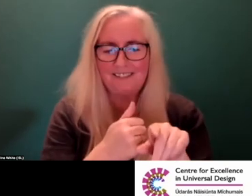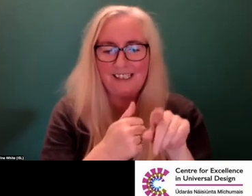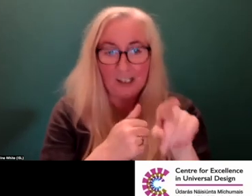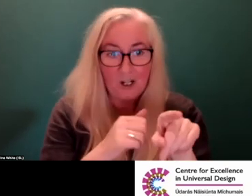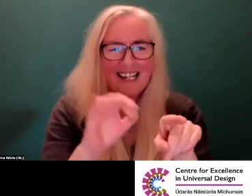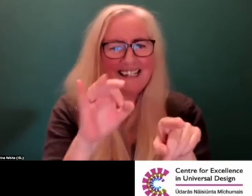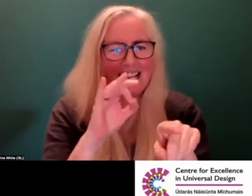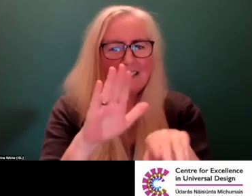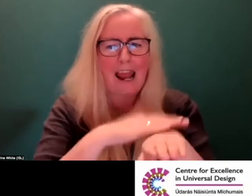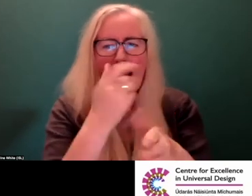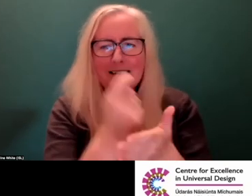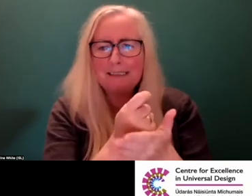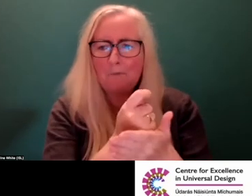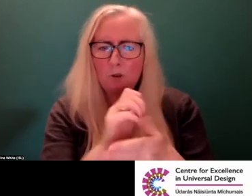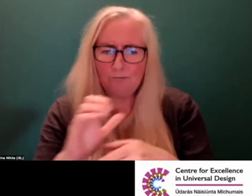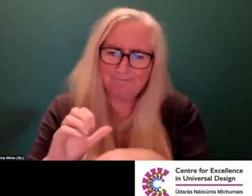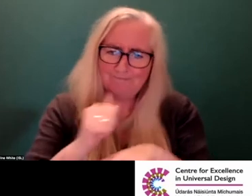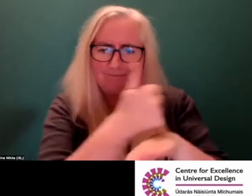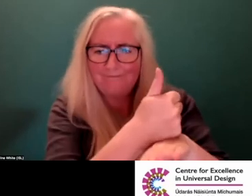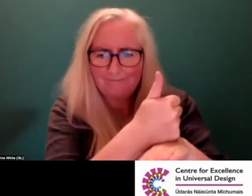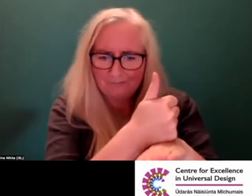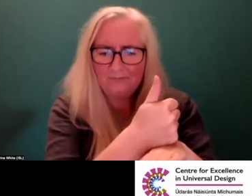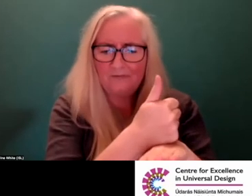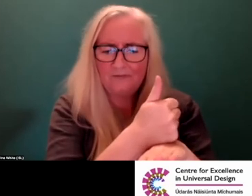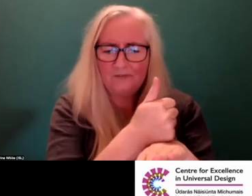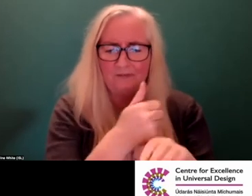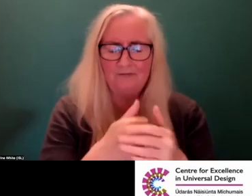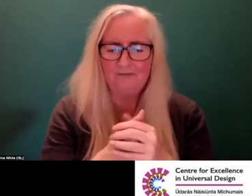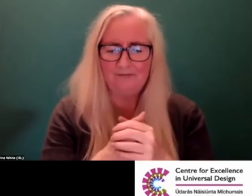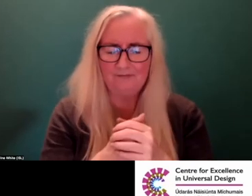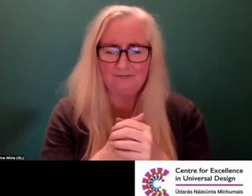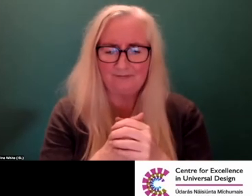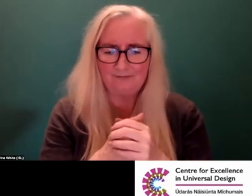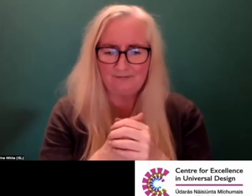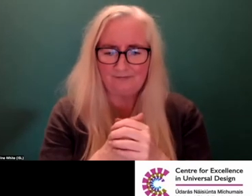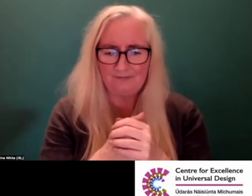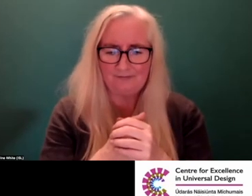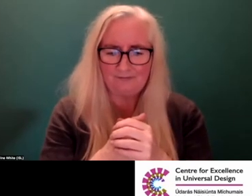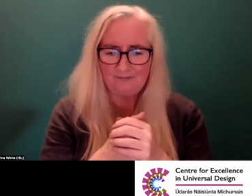I mean, they take quite a long time to do it. So it's at what stage do we deliver them across our life course, you know,